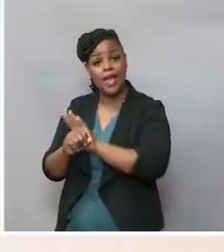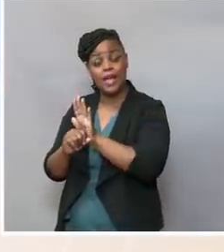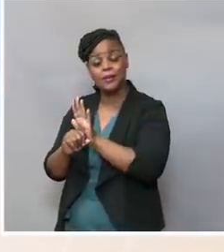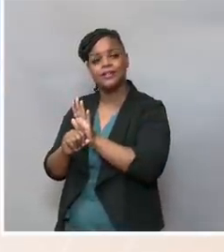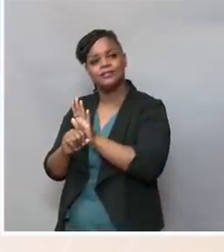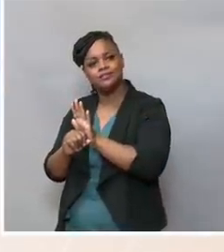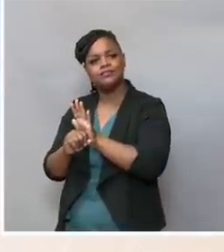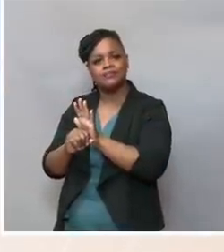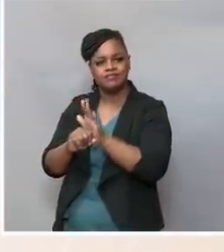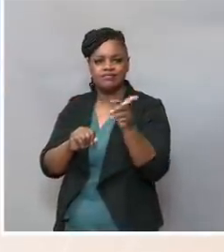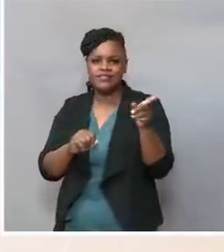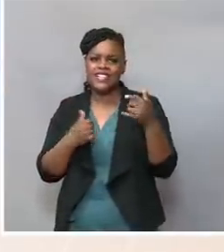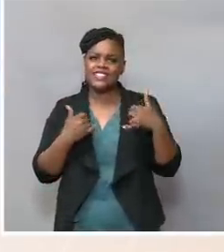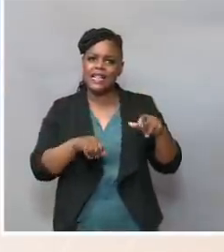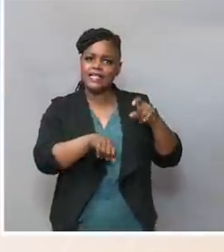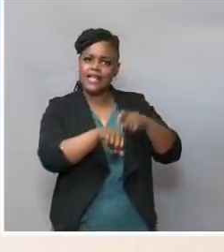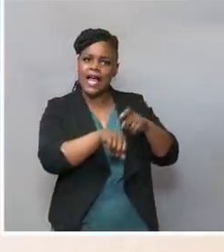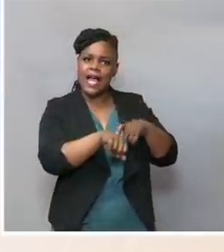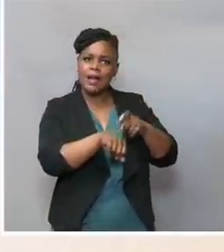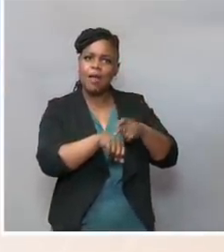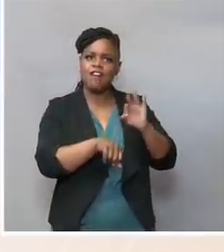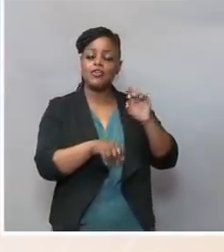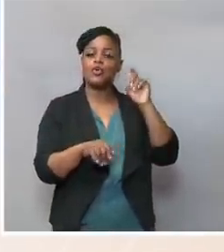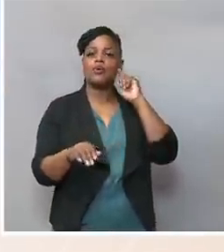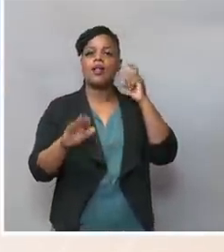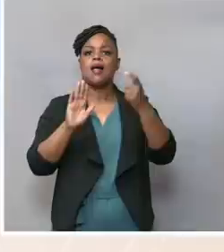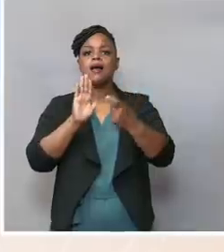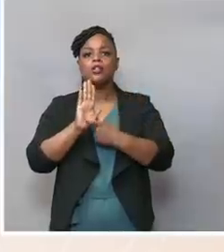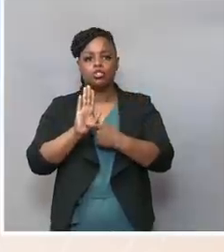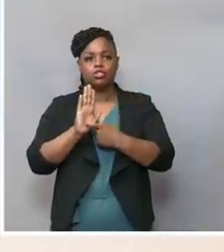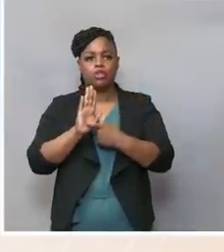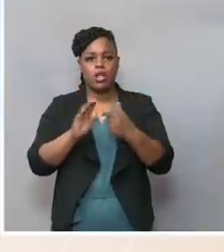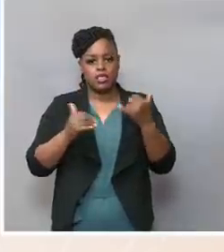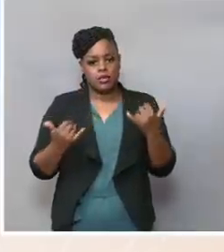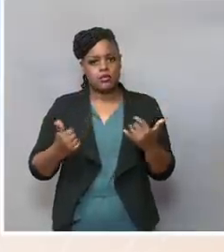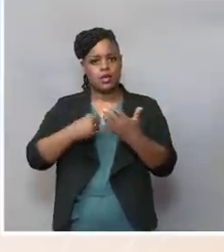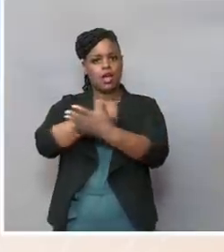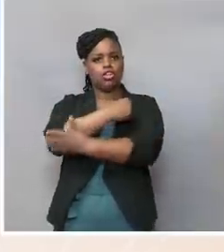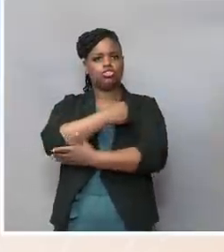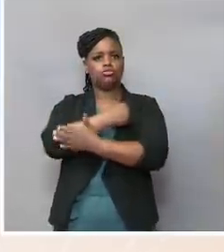and reckoning within our nation, be safe and please be well.